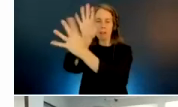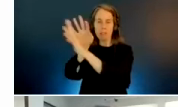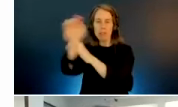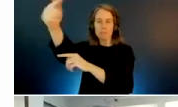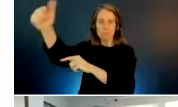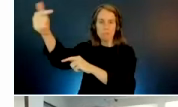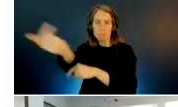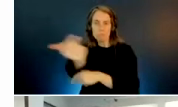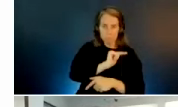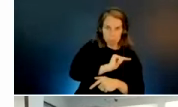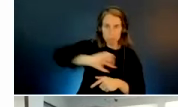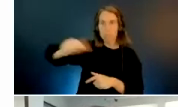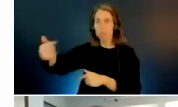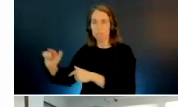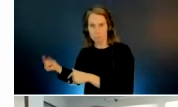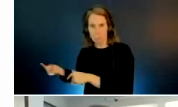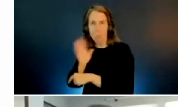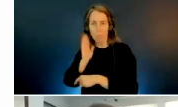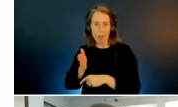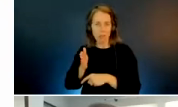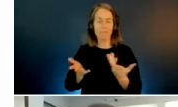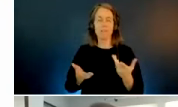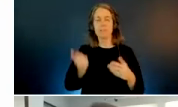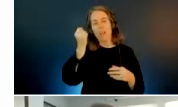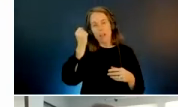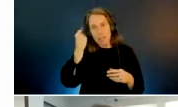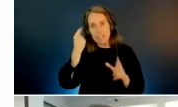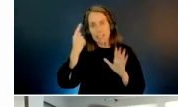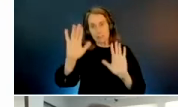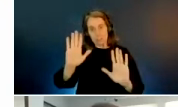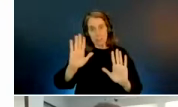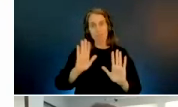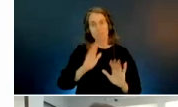consider that um it might be a significant amount of time that you're waiting even though you're